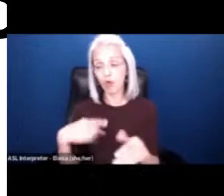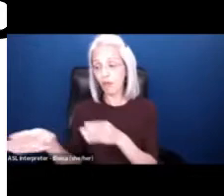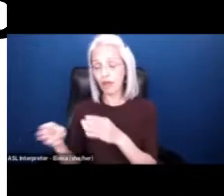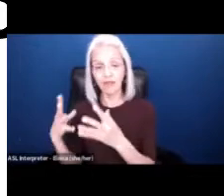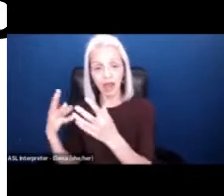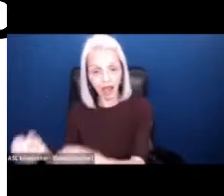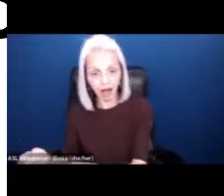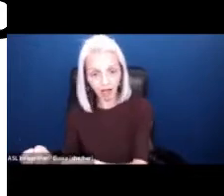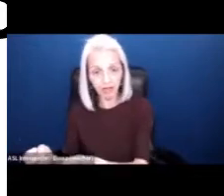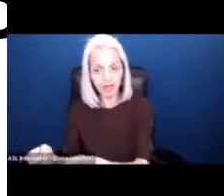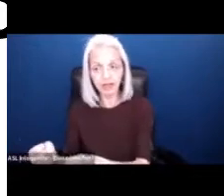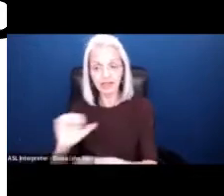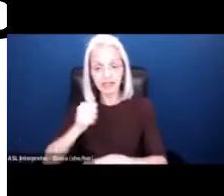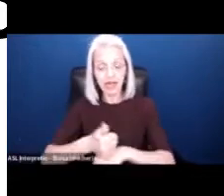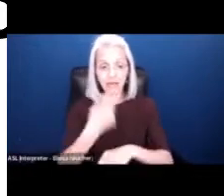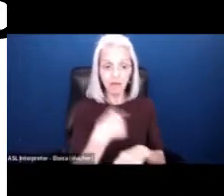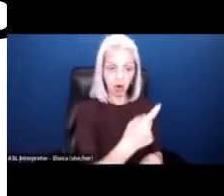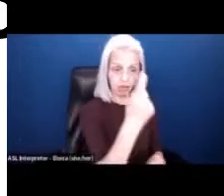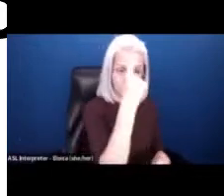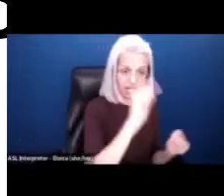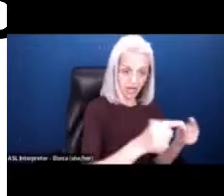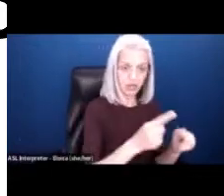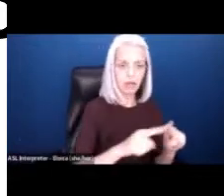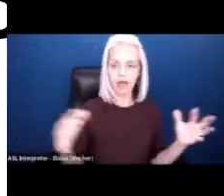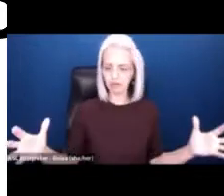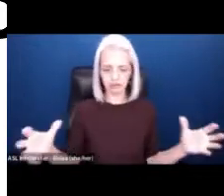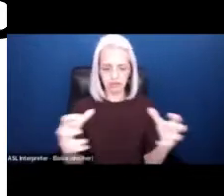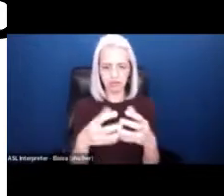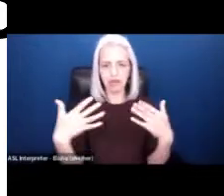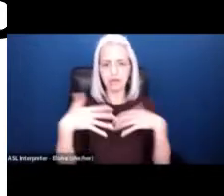brain injuries. You're, you're integrating people with brain injuries in the existing system.